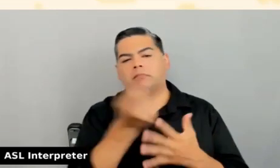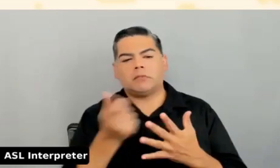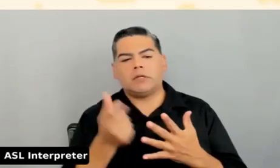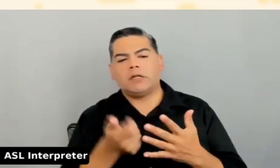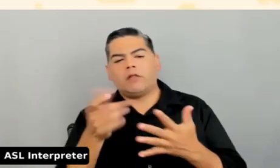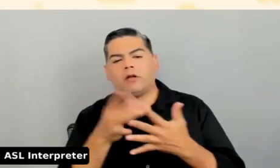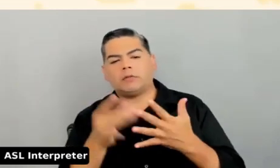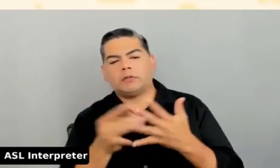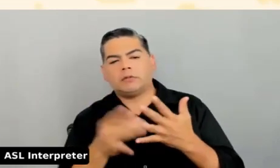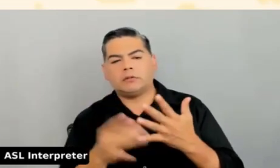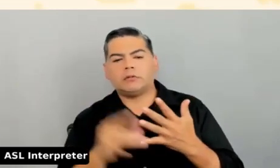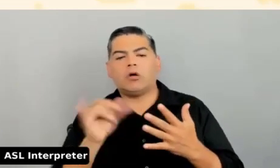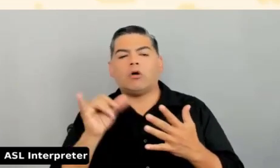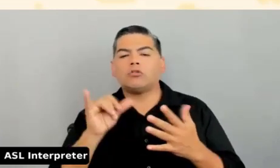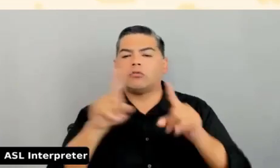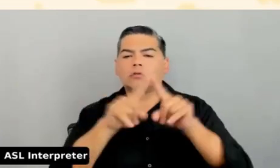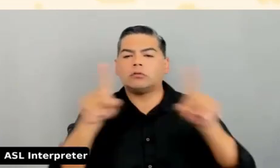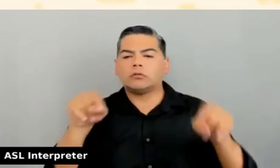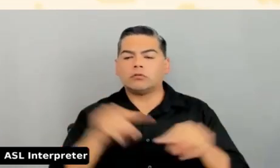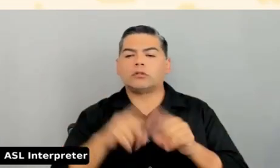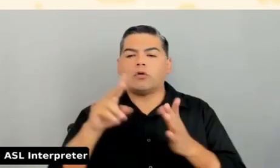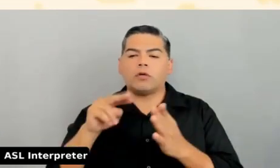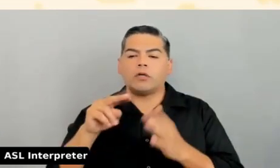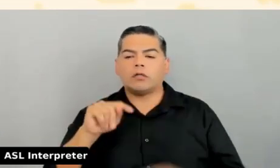Also added screen reader text, underlined links in the body,